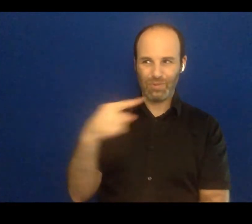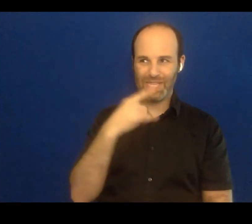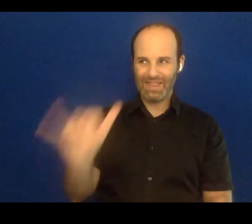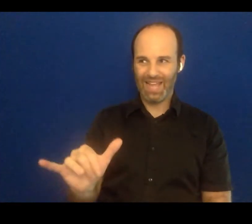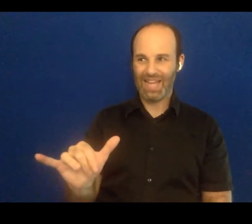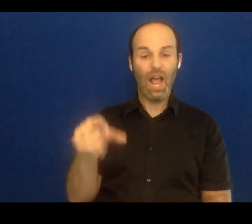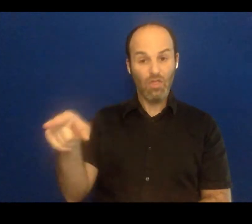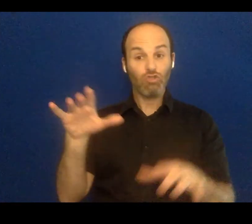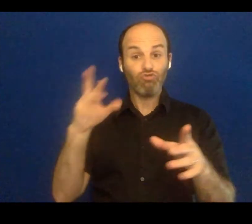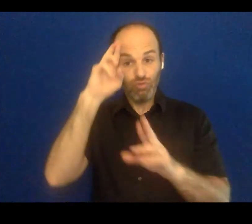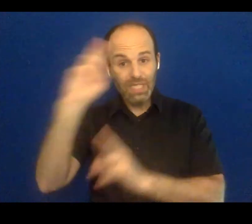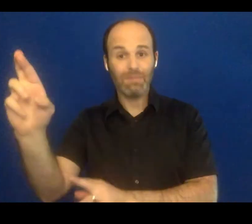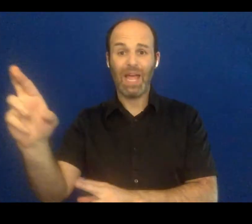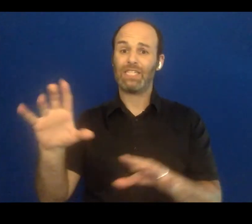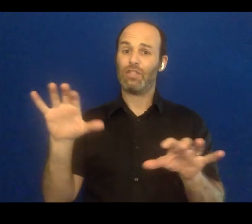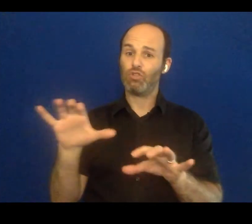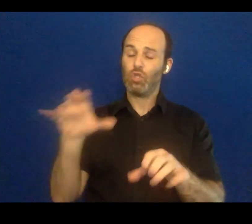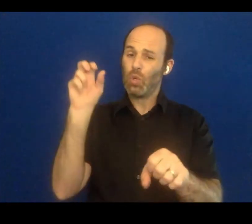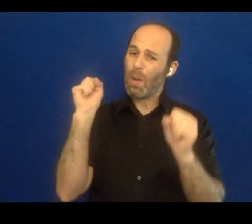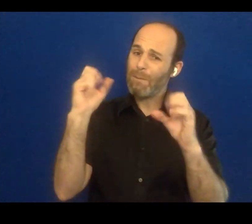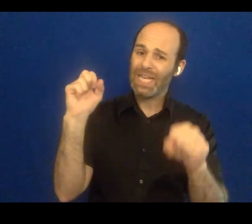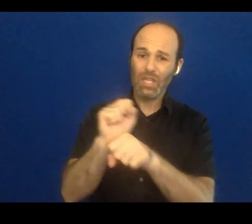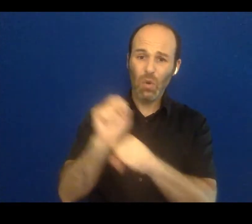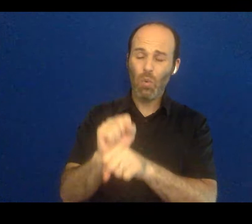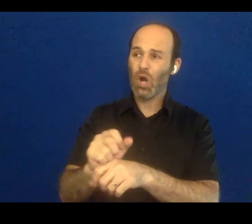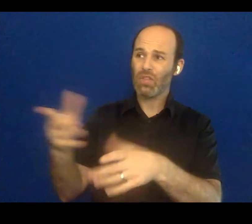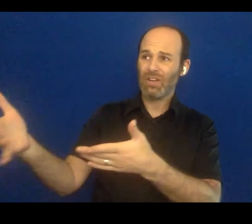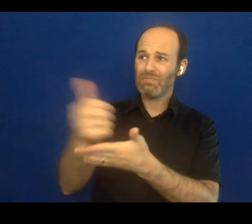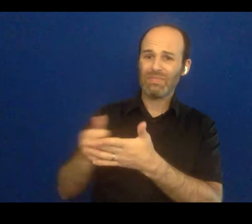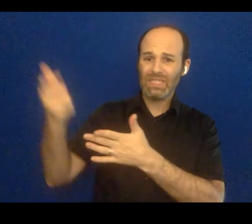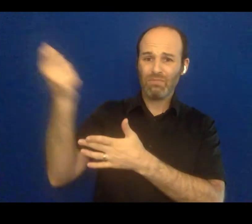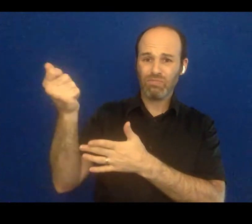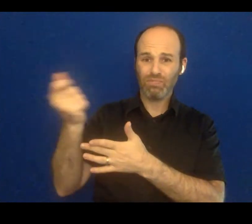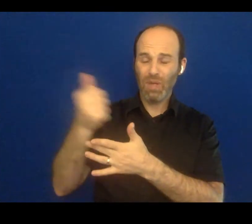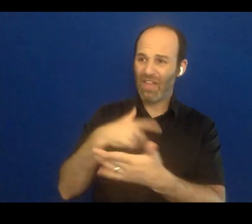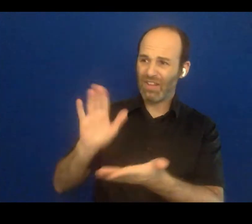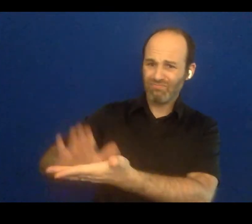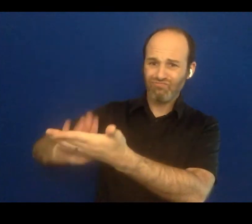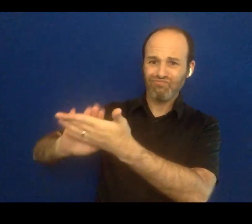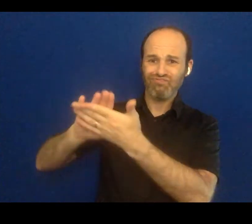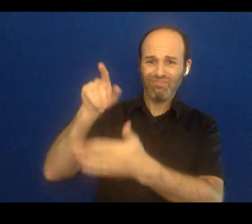WORK, THEY ARE BRINGING IN LOTS OF GRANT FUNDING OR ALL SORTS OF